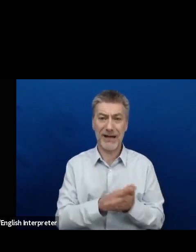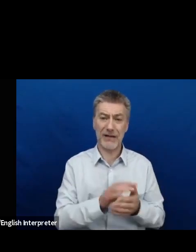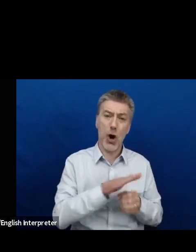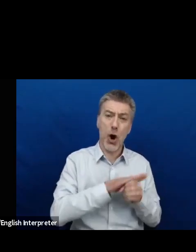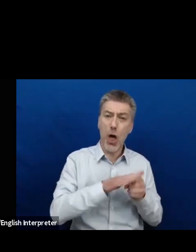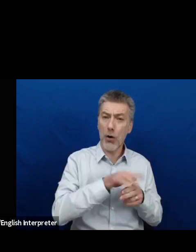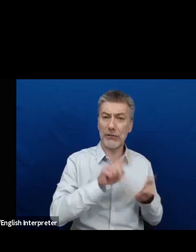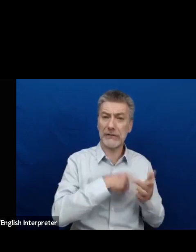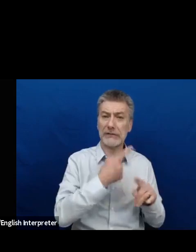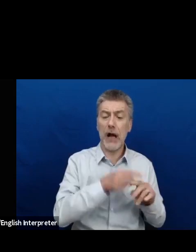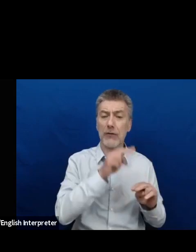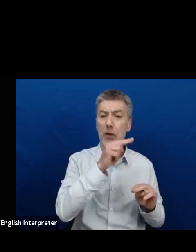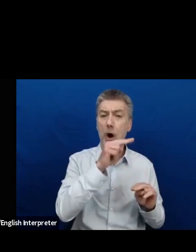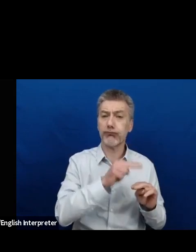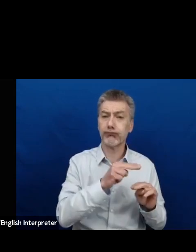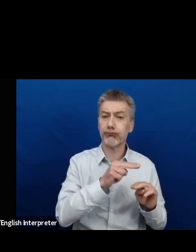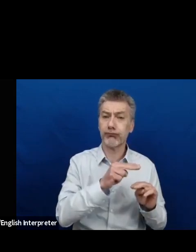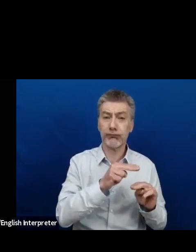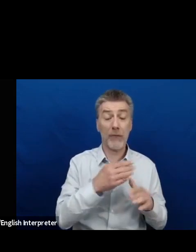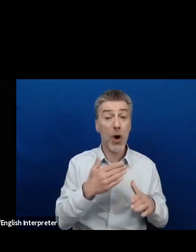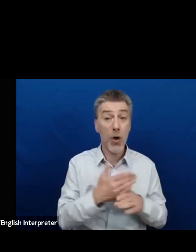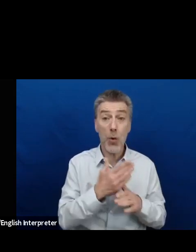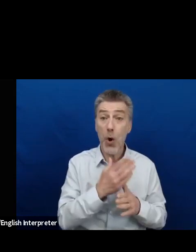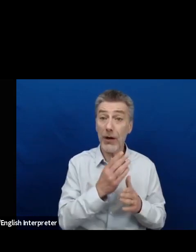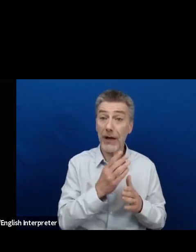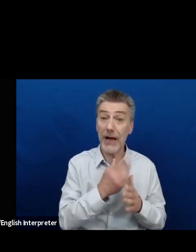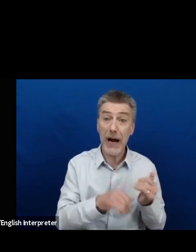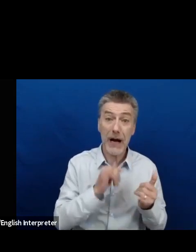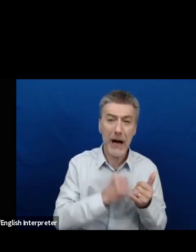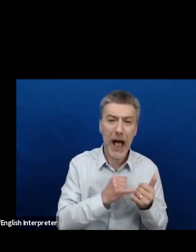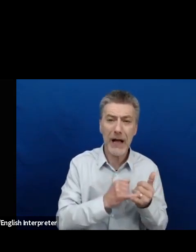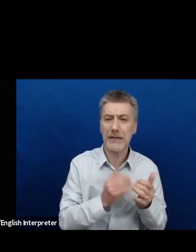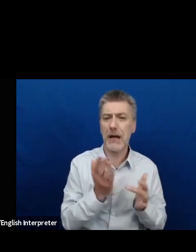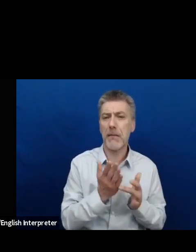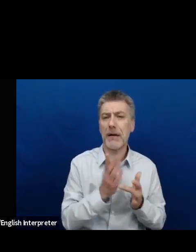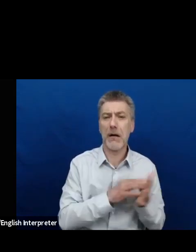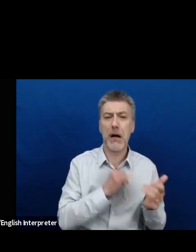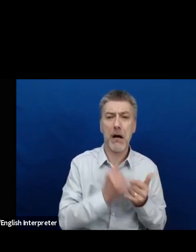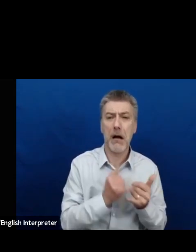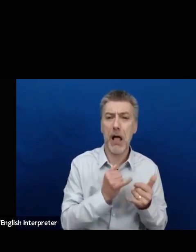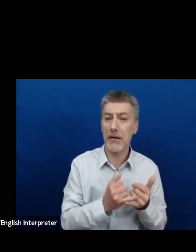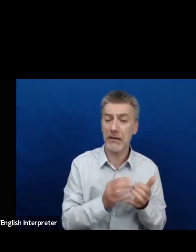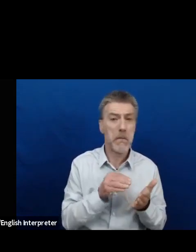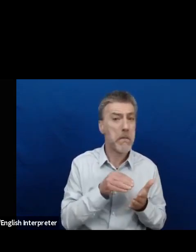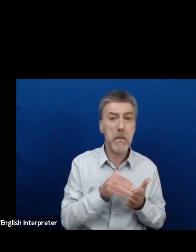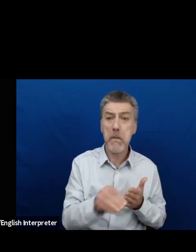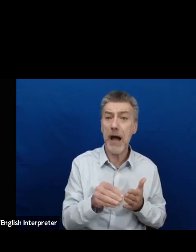the direct inequalities was from the simple accumulation of wealth